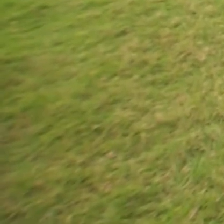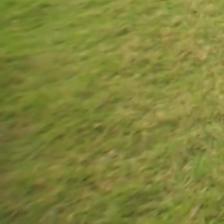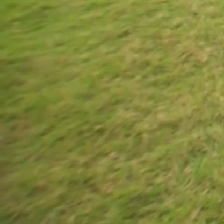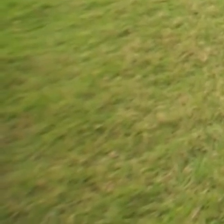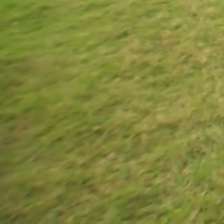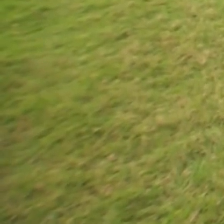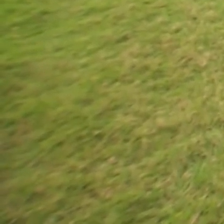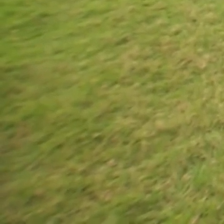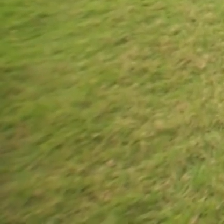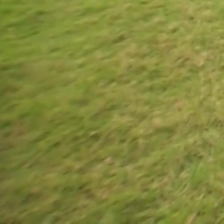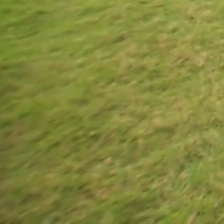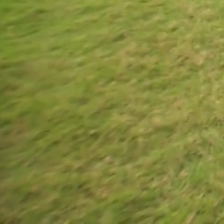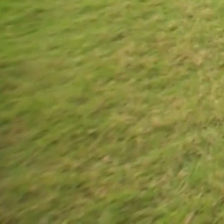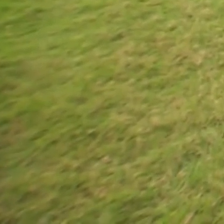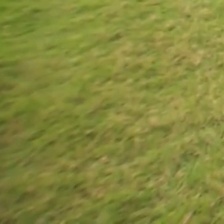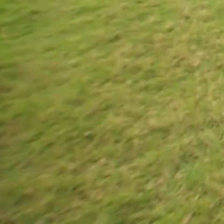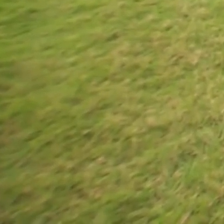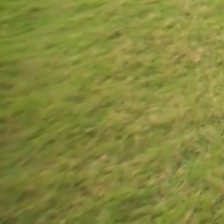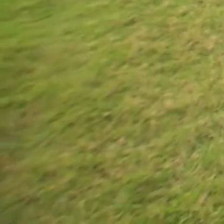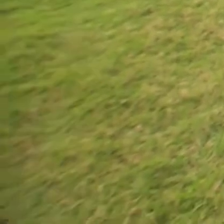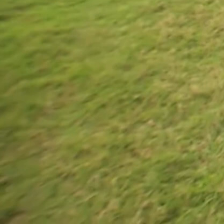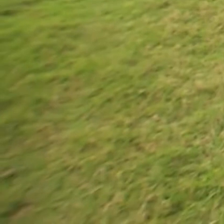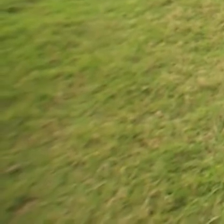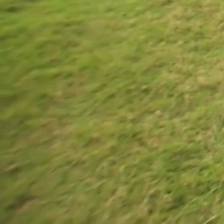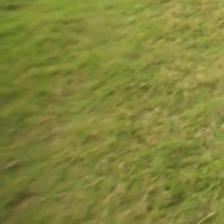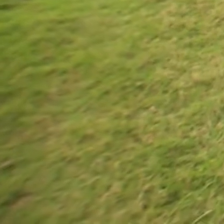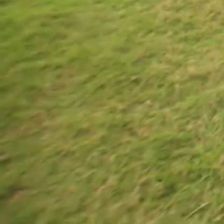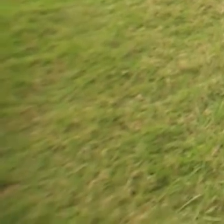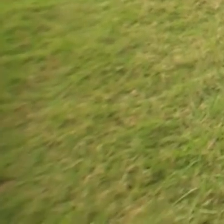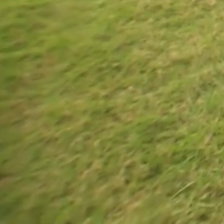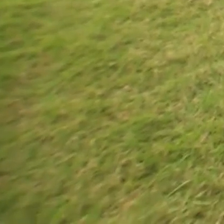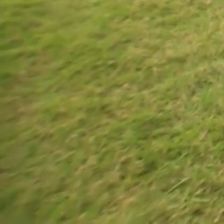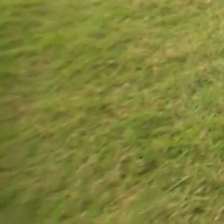keeping that foot planted to the ground, just like this.